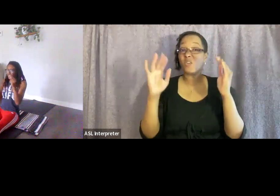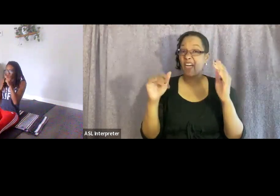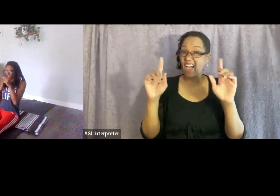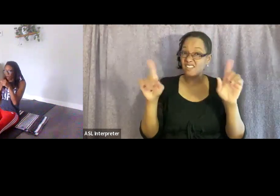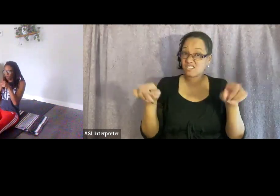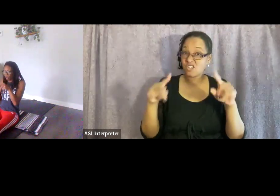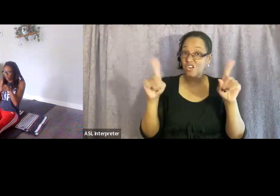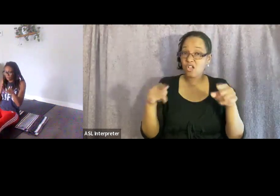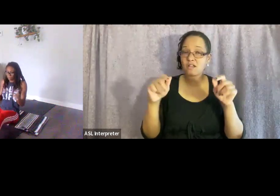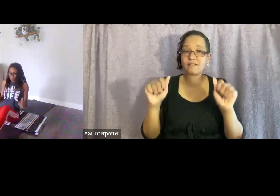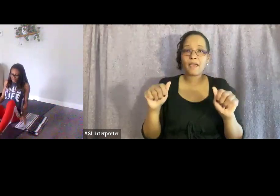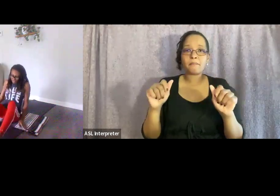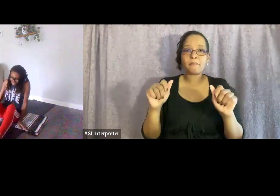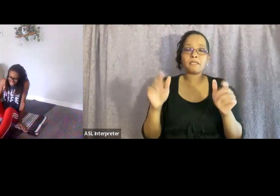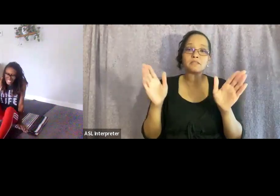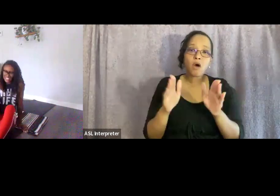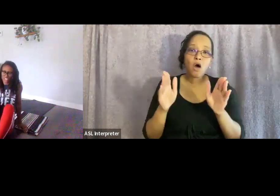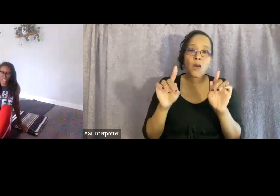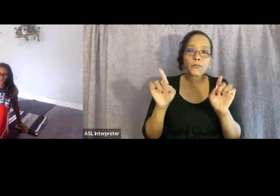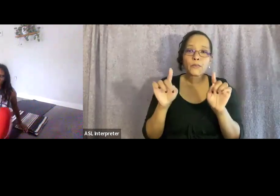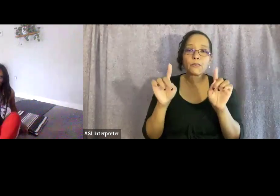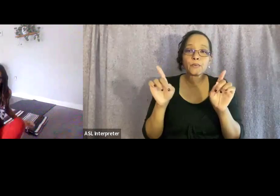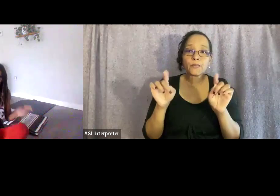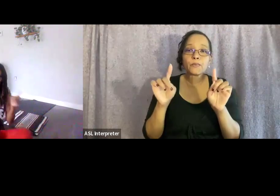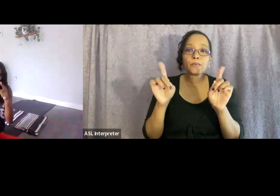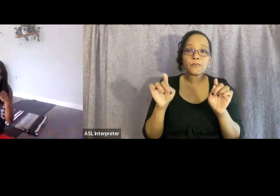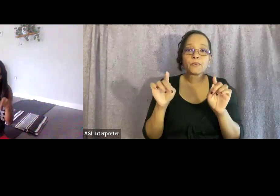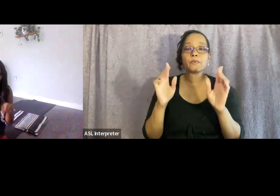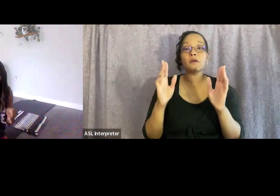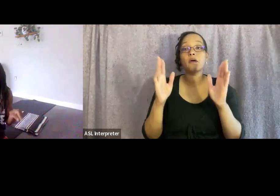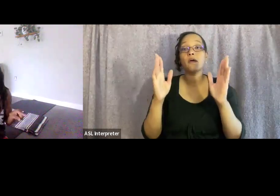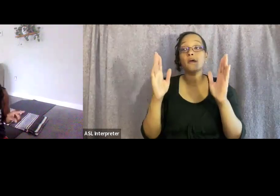They can be small, as the toes turn in towards one another,